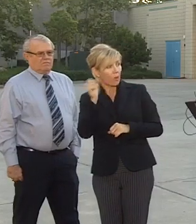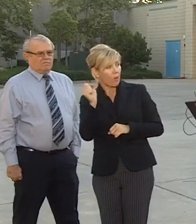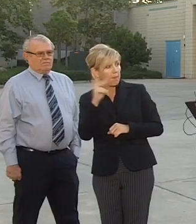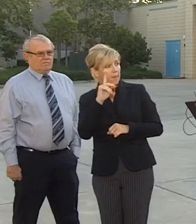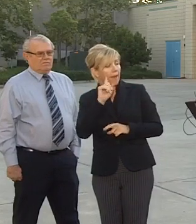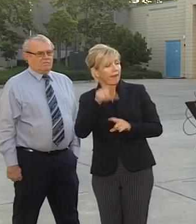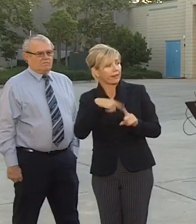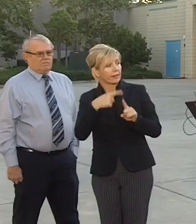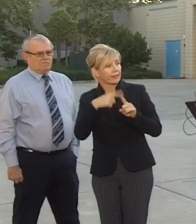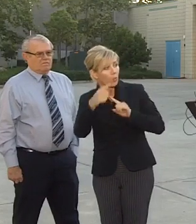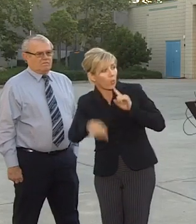today we don't